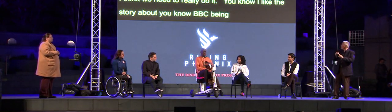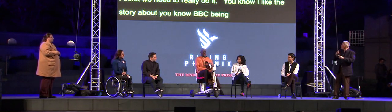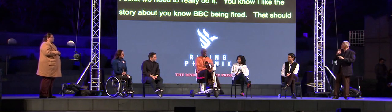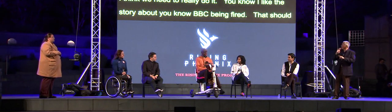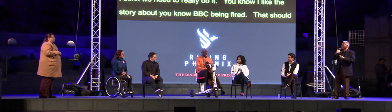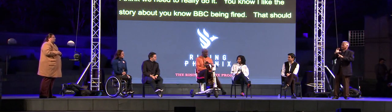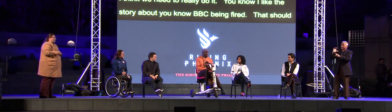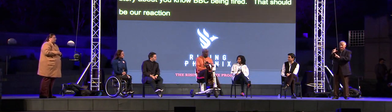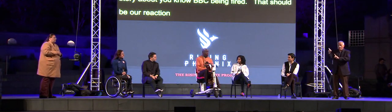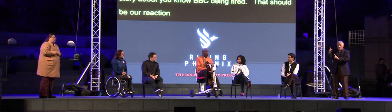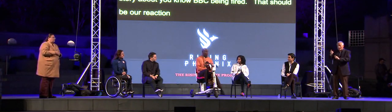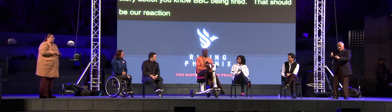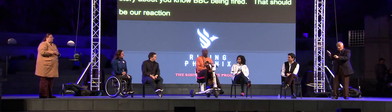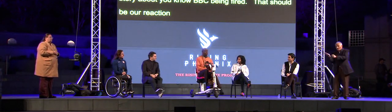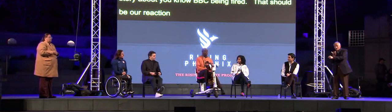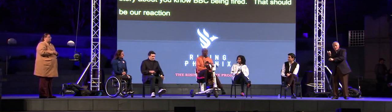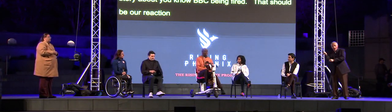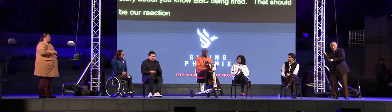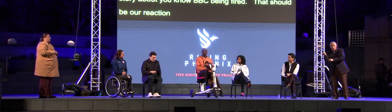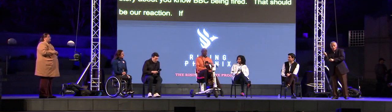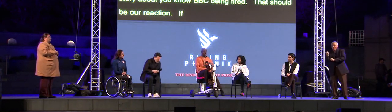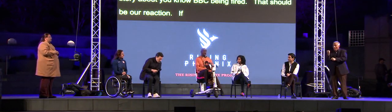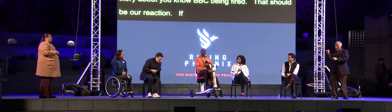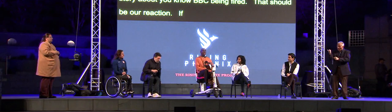It's somebody who is not doing what we wanted them to do,